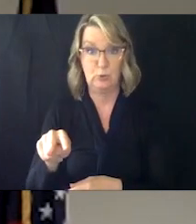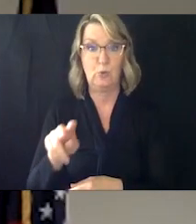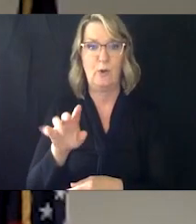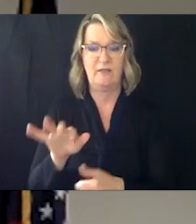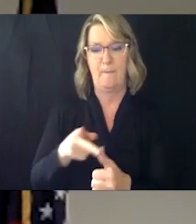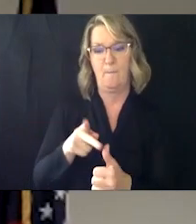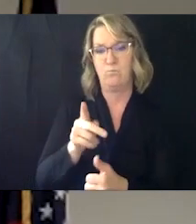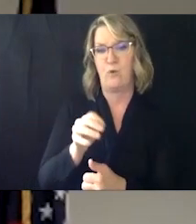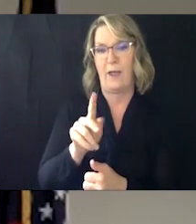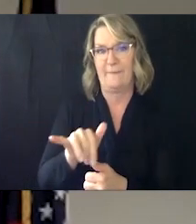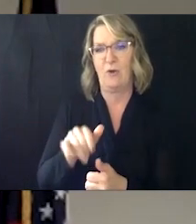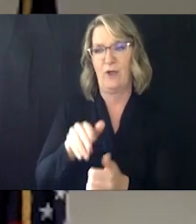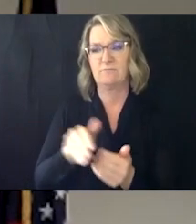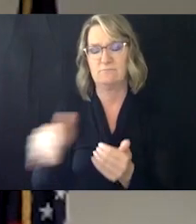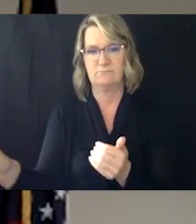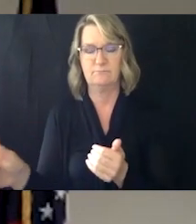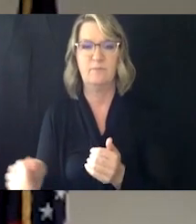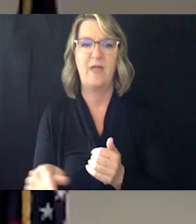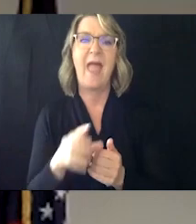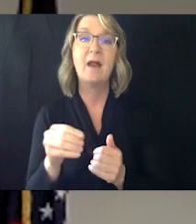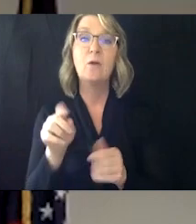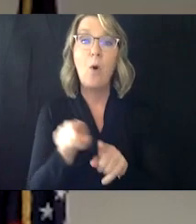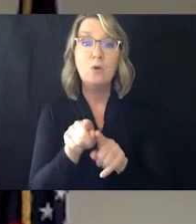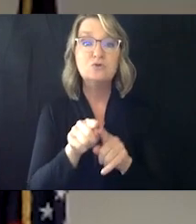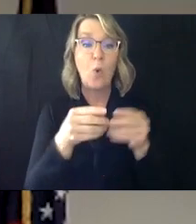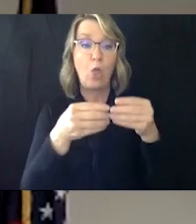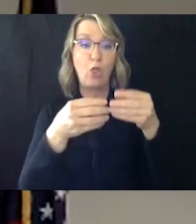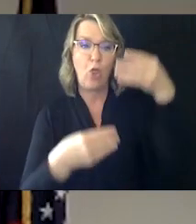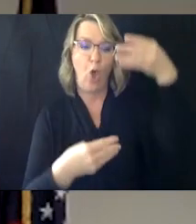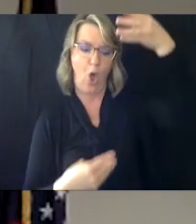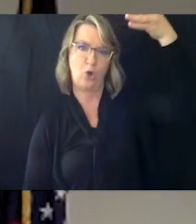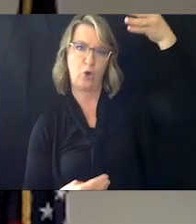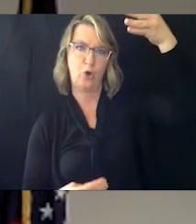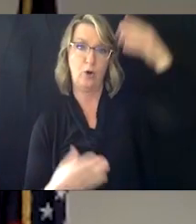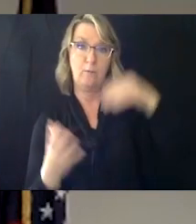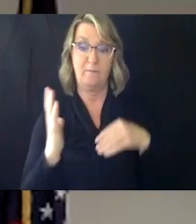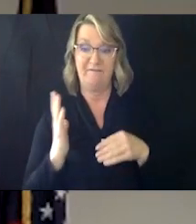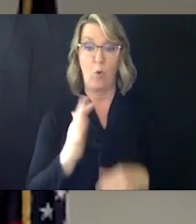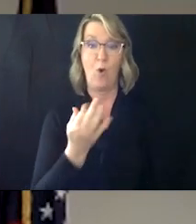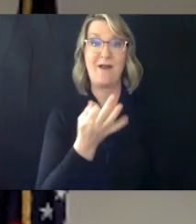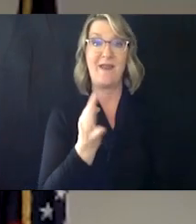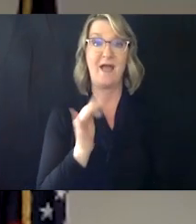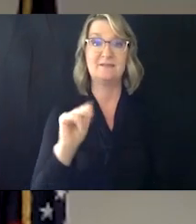was the longer ballot itself so we usually use a 19-inch ballot in the November general